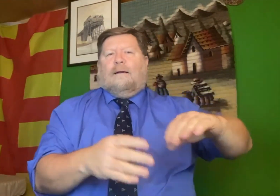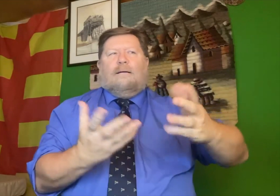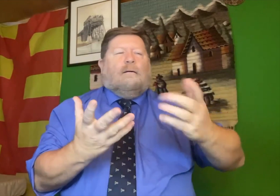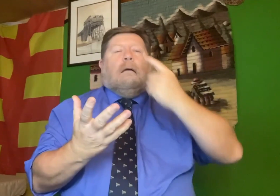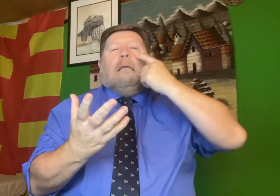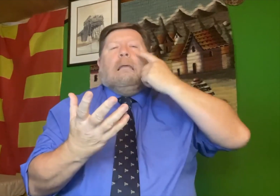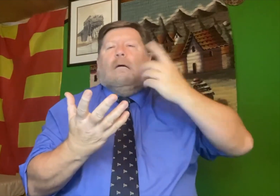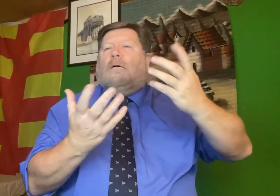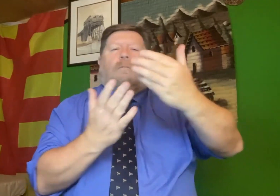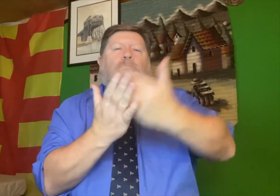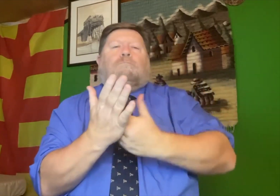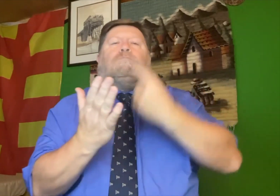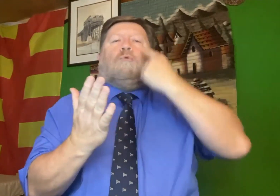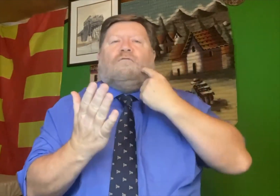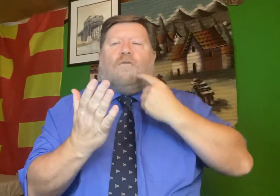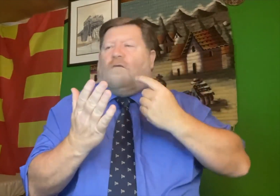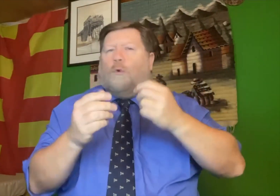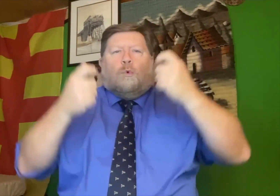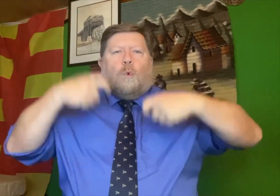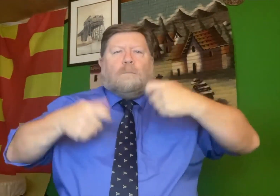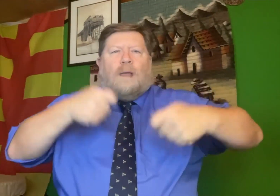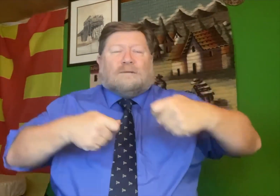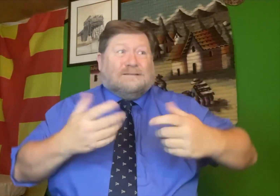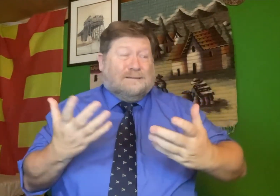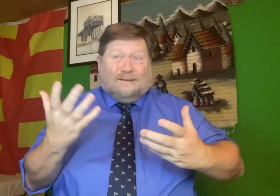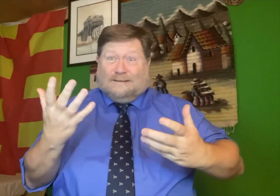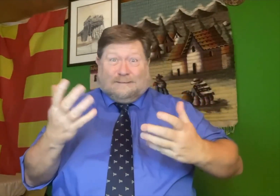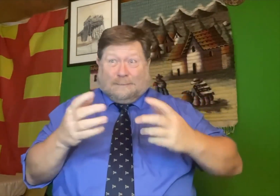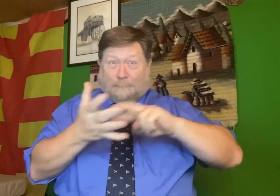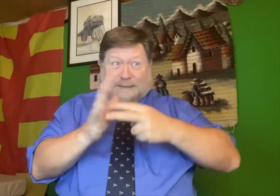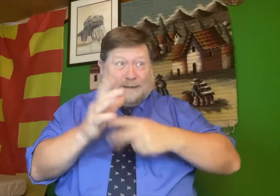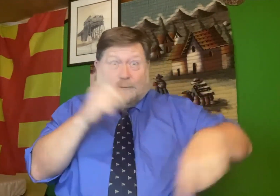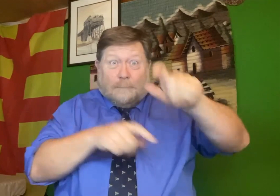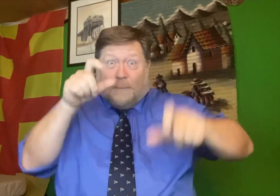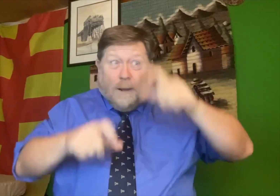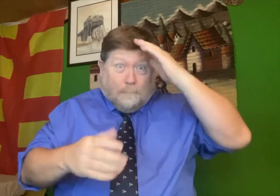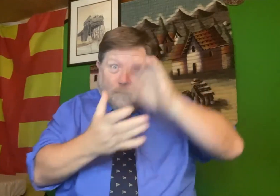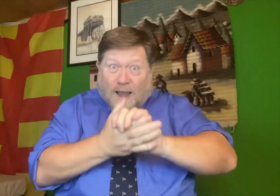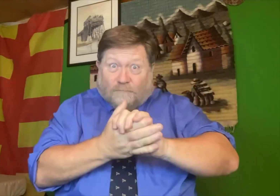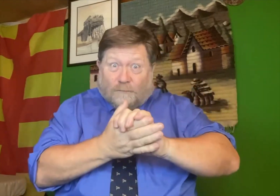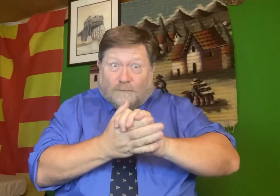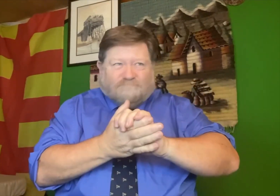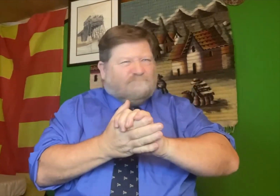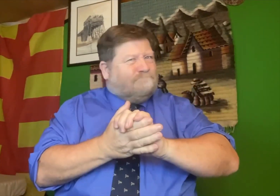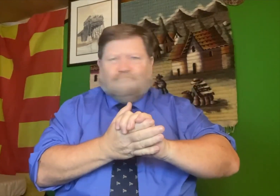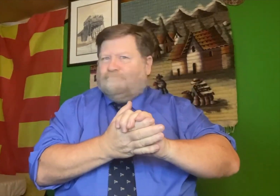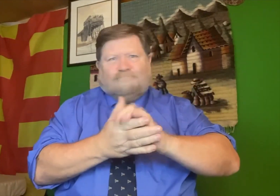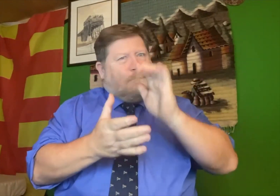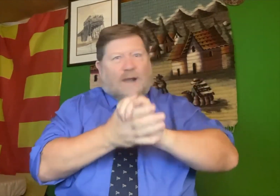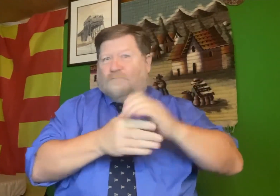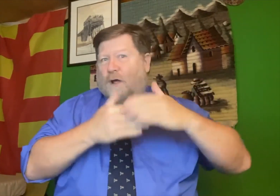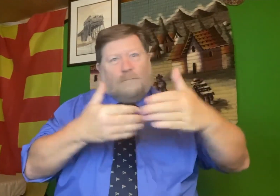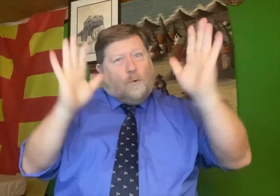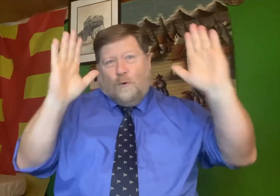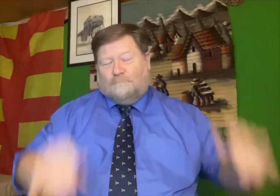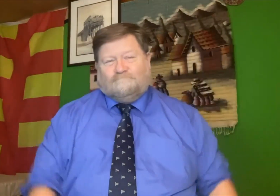wanted proof of court papers. People do not know what to believe anymore.